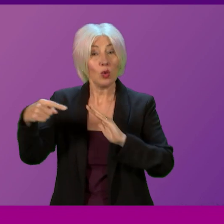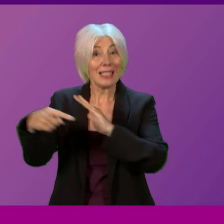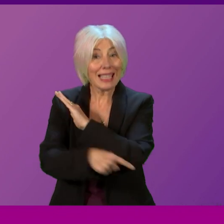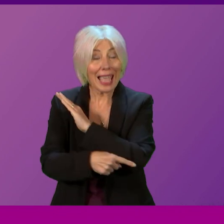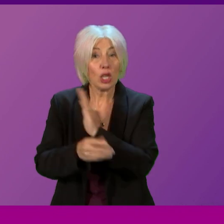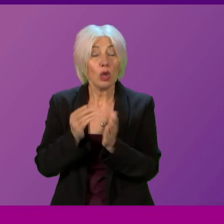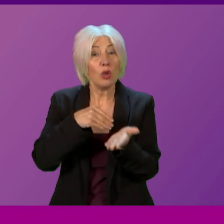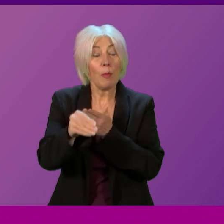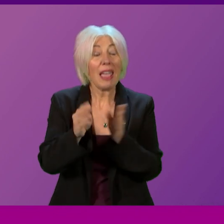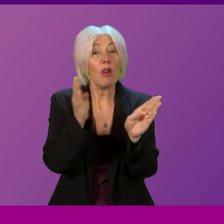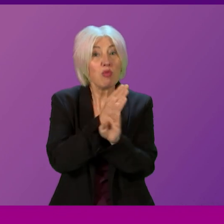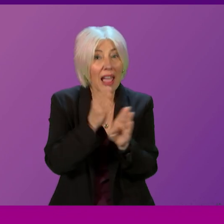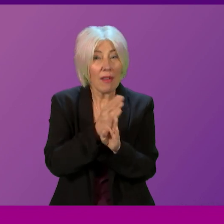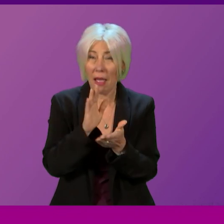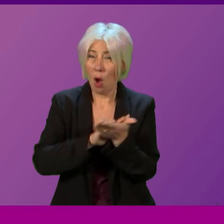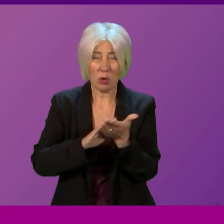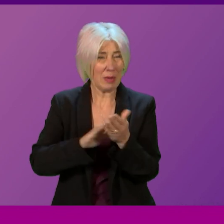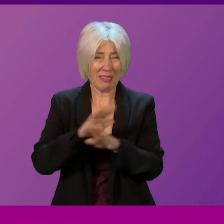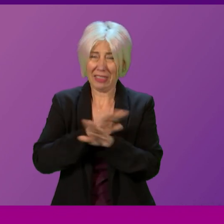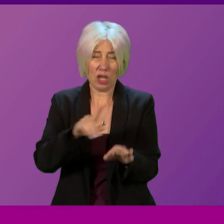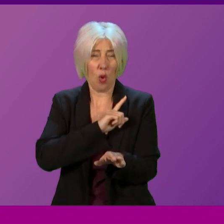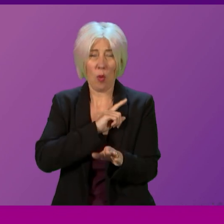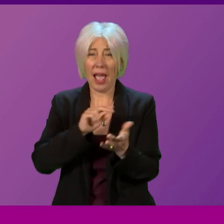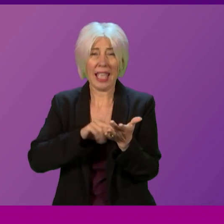That undermines the very principles of our national health service, which is the Labour